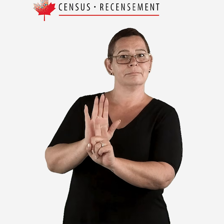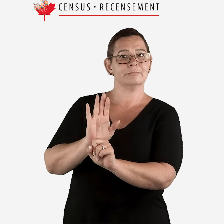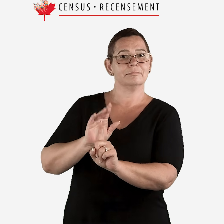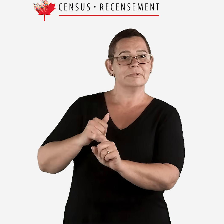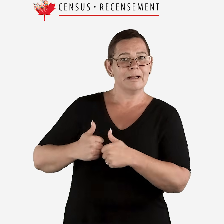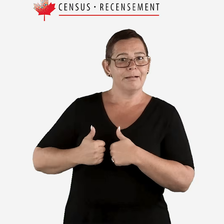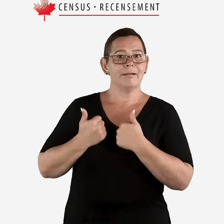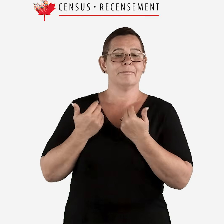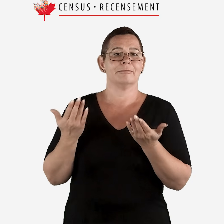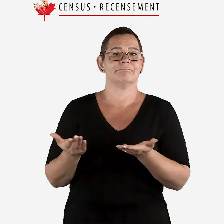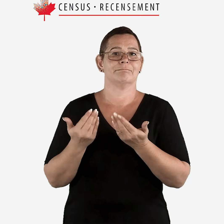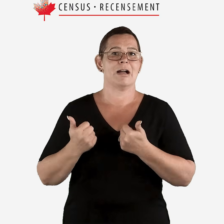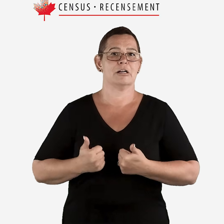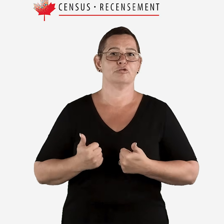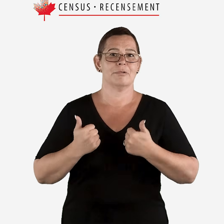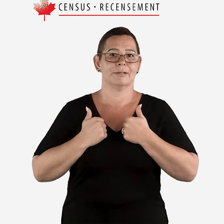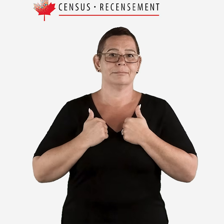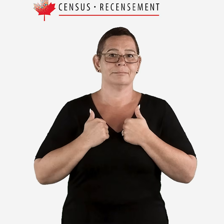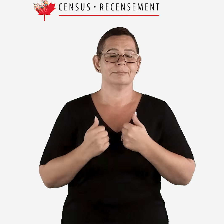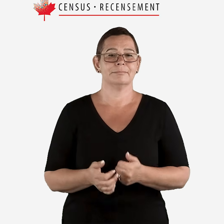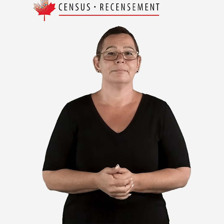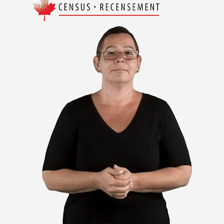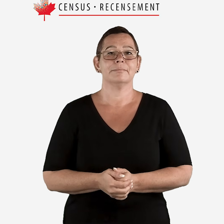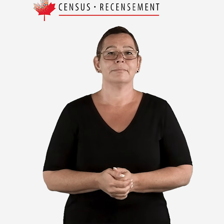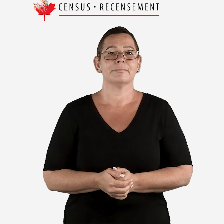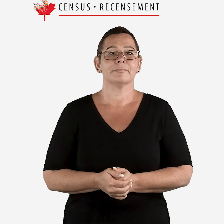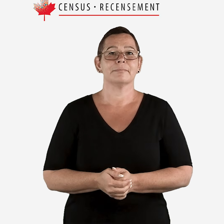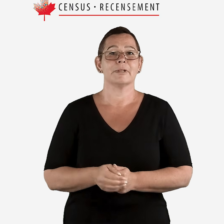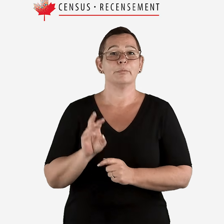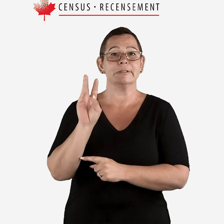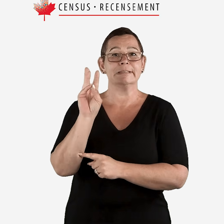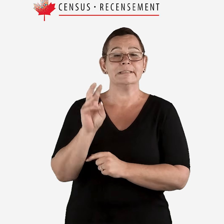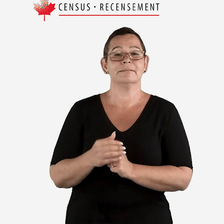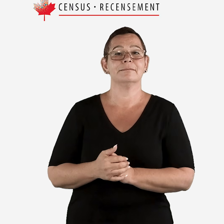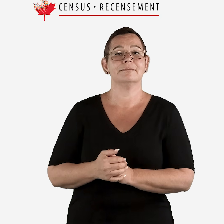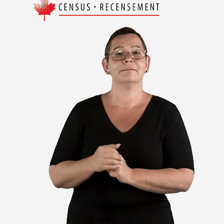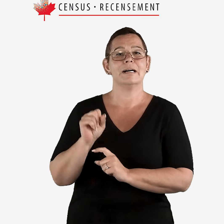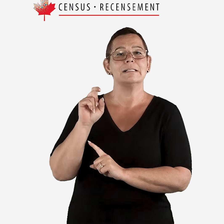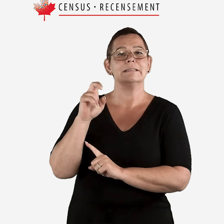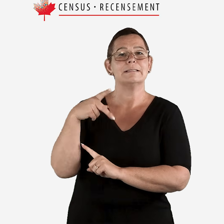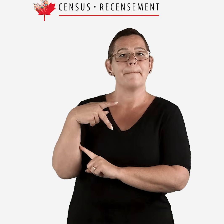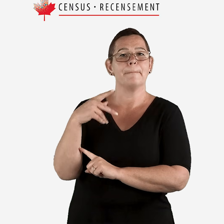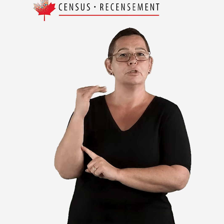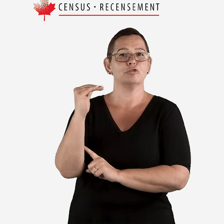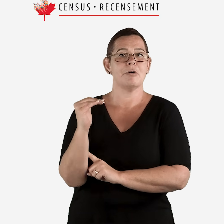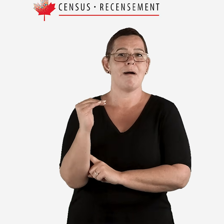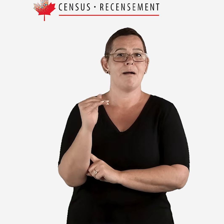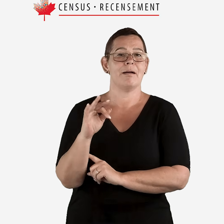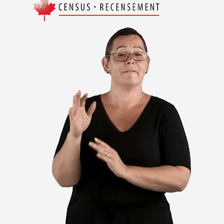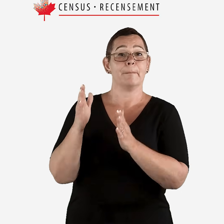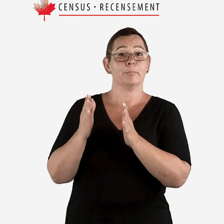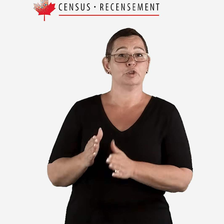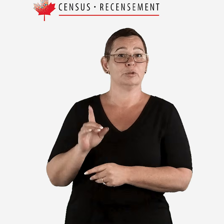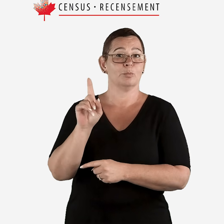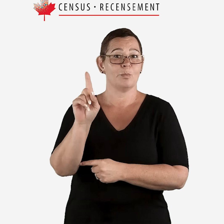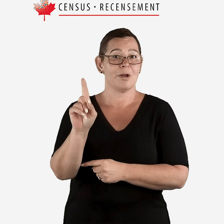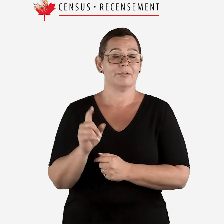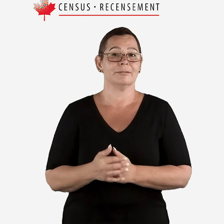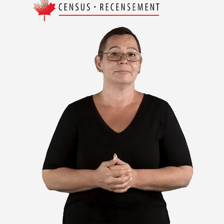this person lives at this address) Response option 6: Stepchild of Person 1